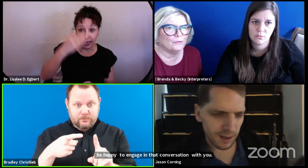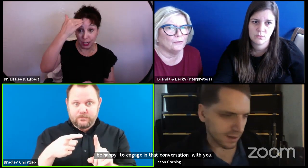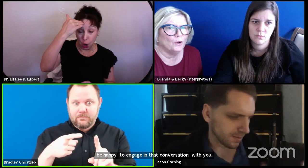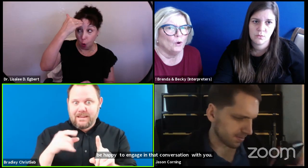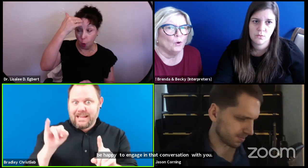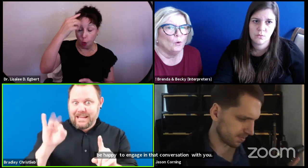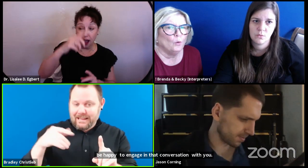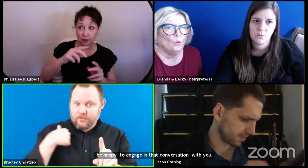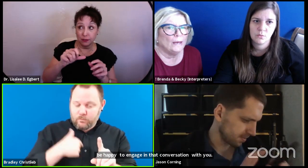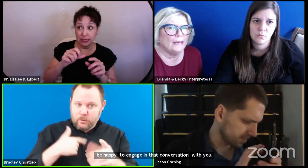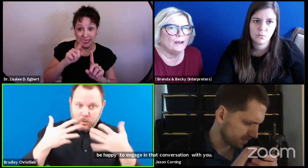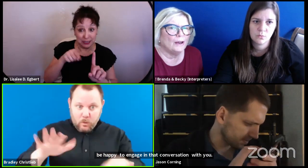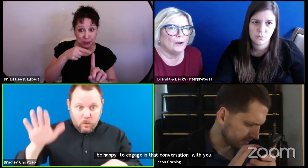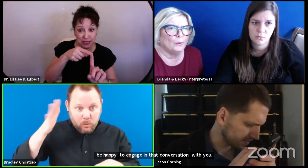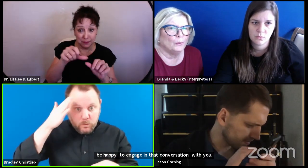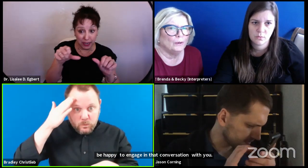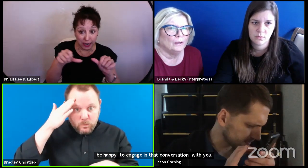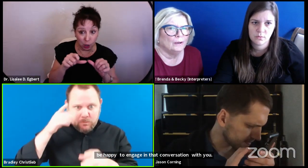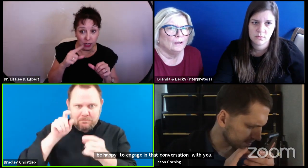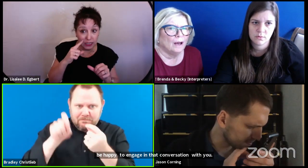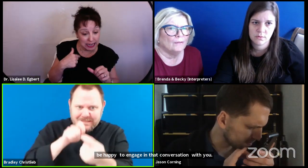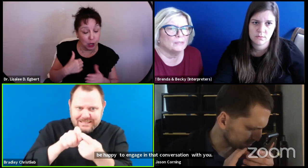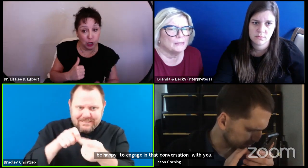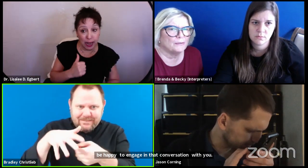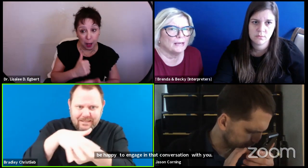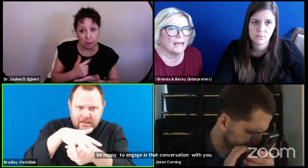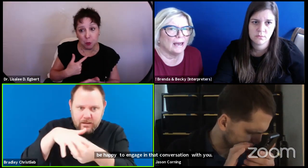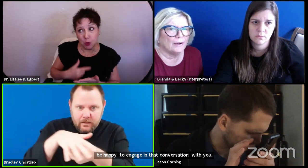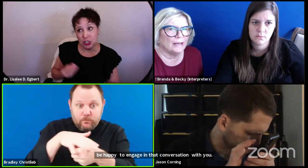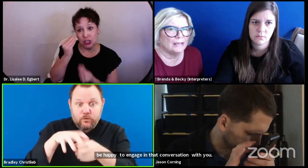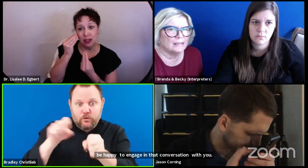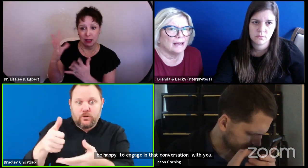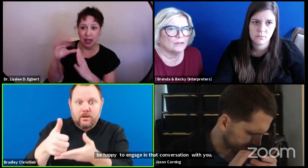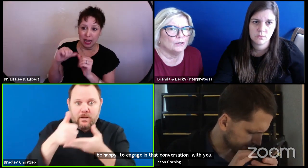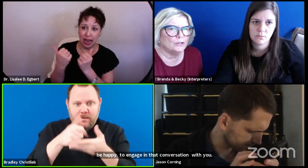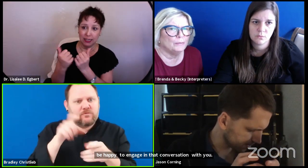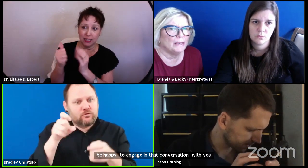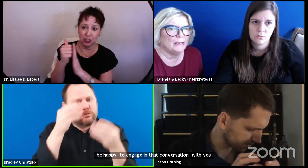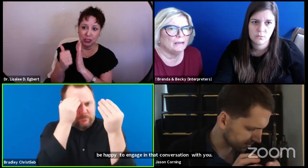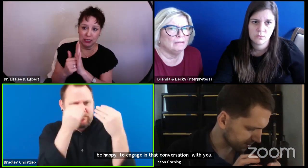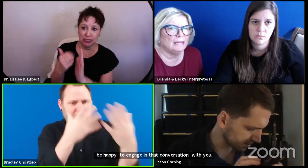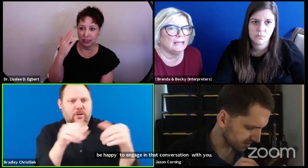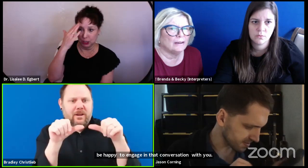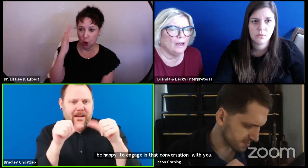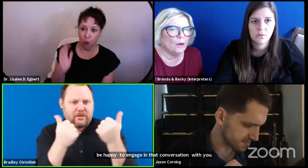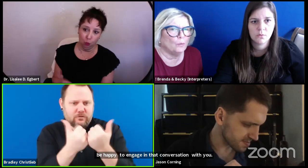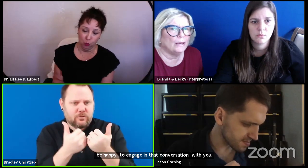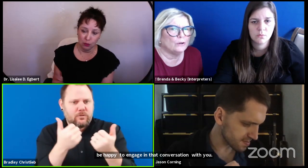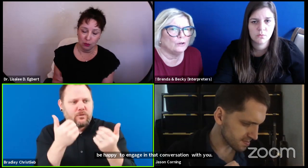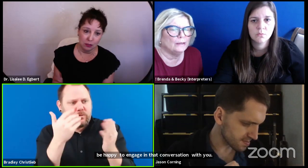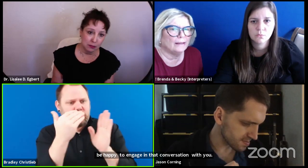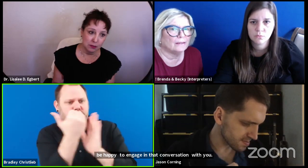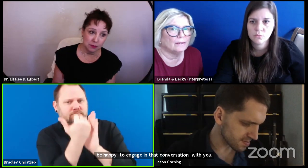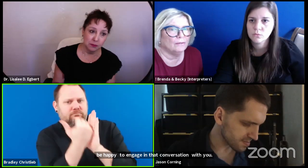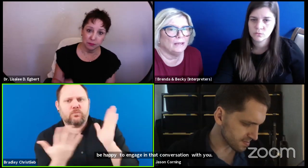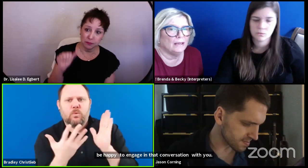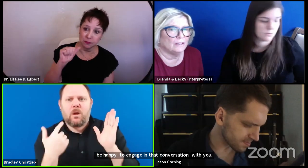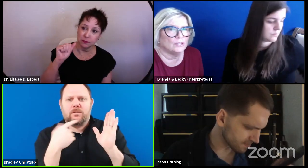If we know of specific areas that could be needing our help, we could let the agency